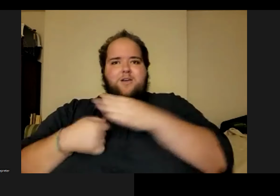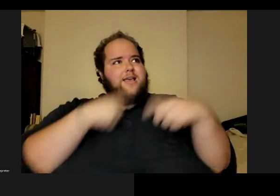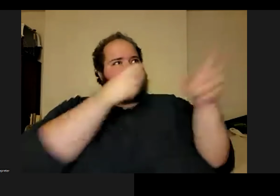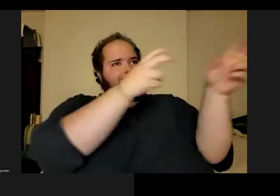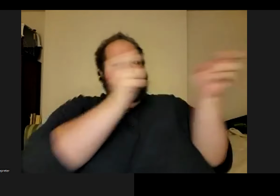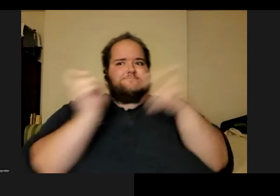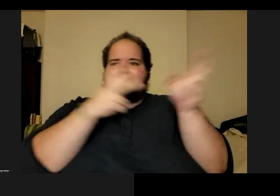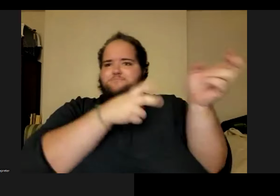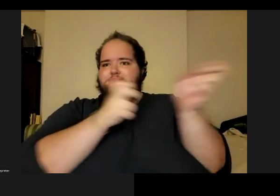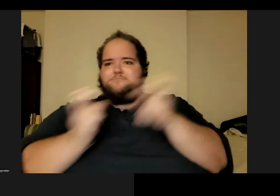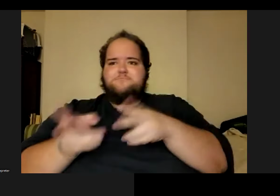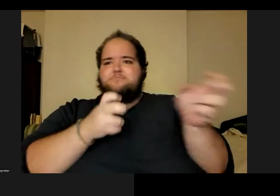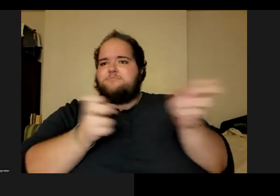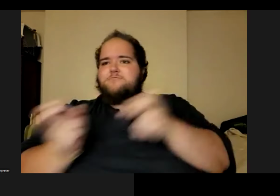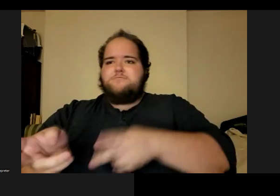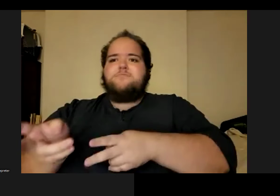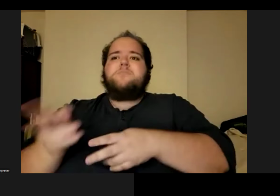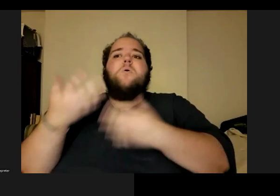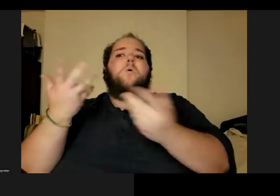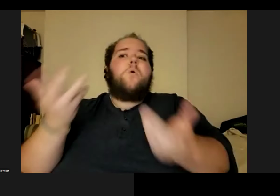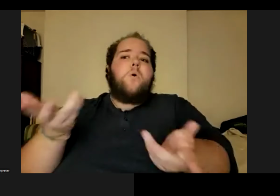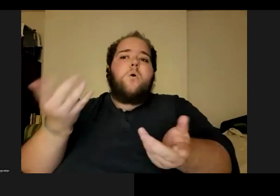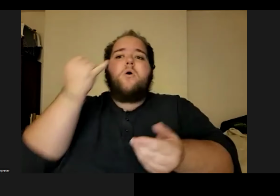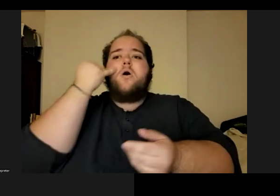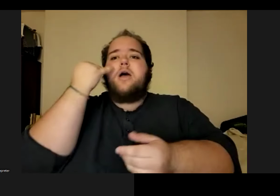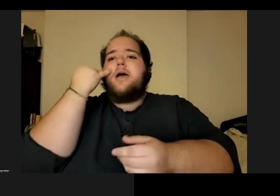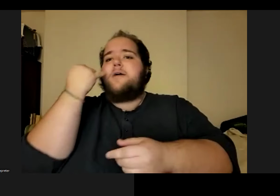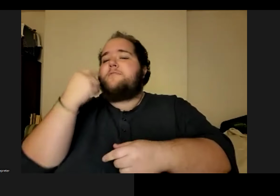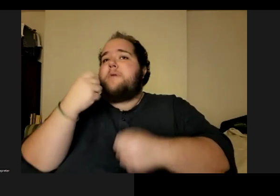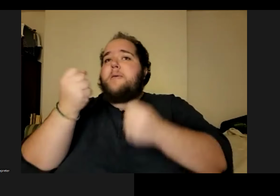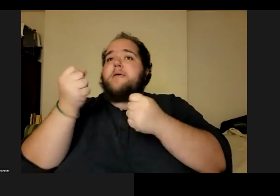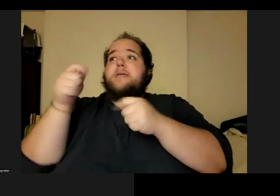And copy paste it. Or if I'm applying for something multidisciplinary, but I'm like,